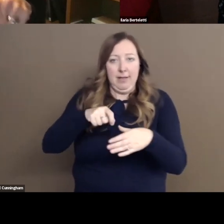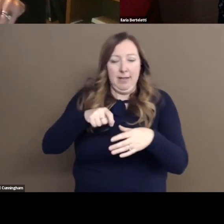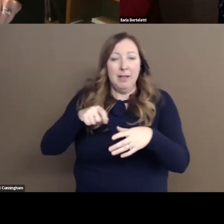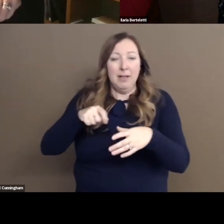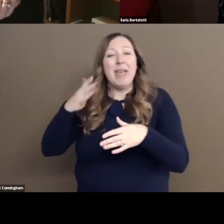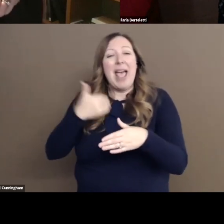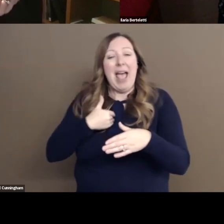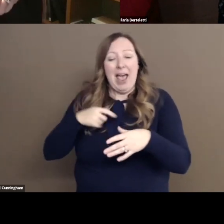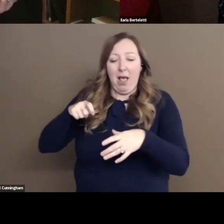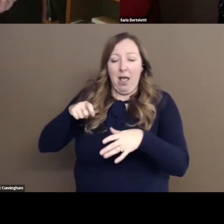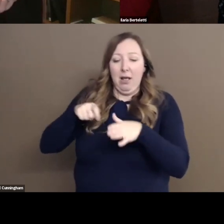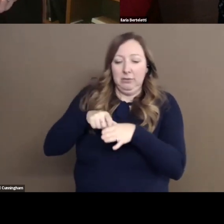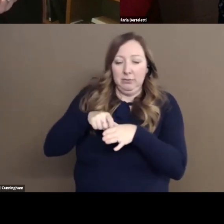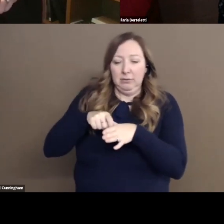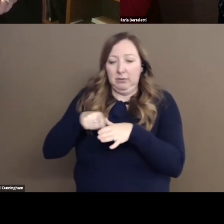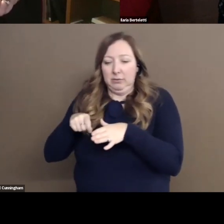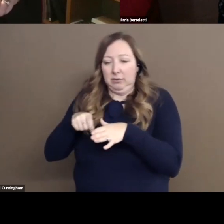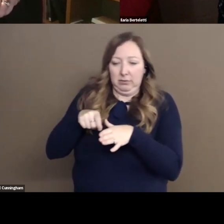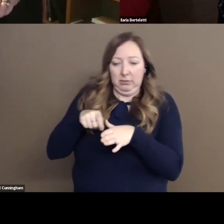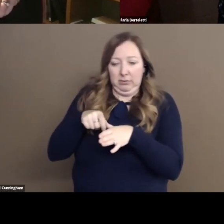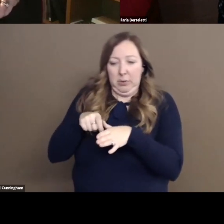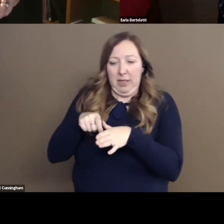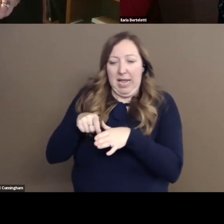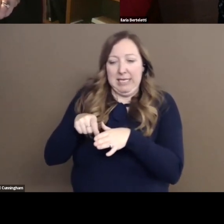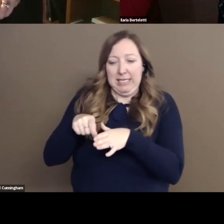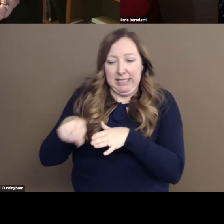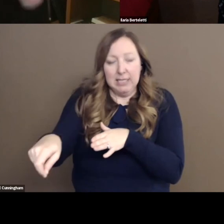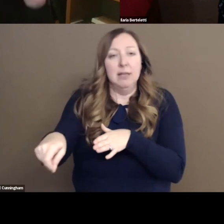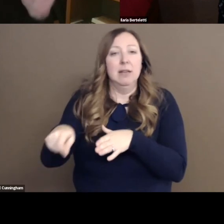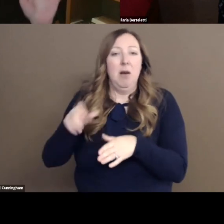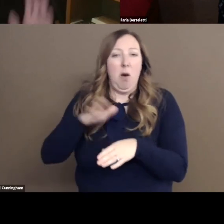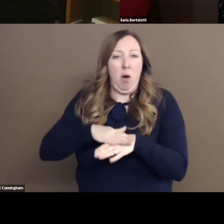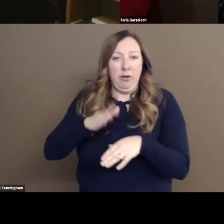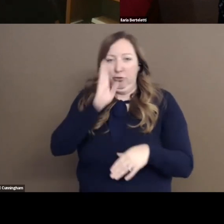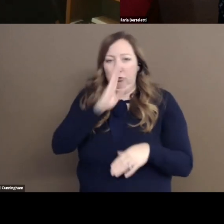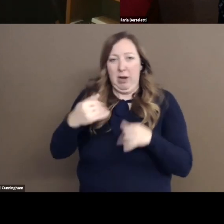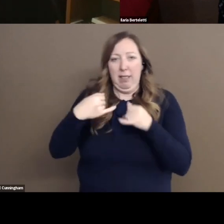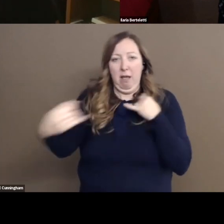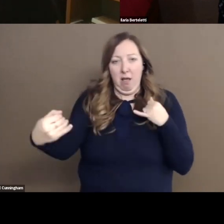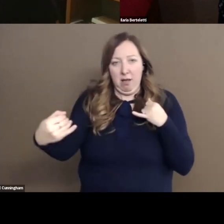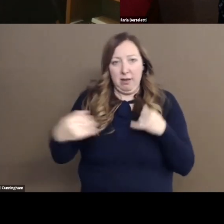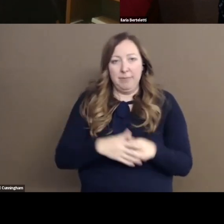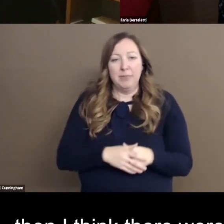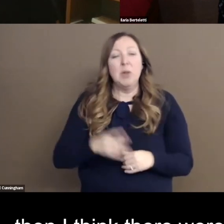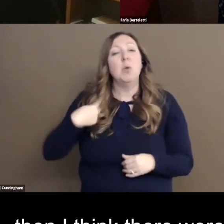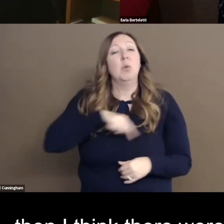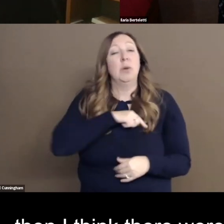straight line and we did that with we had a poster on